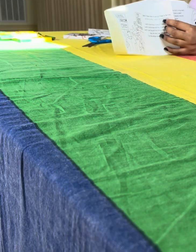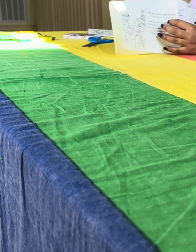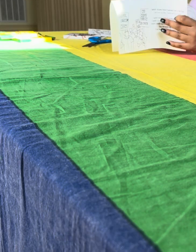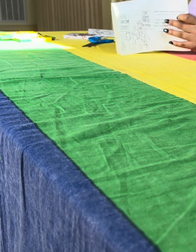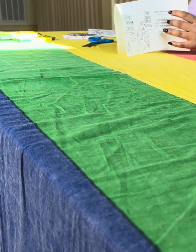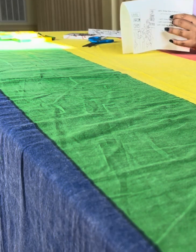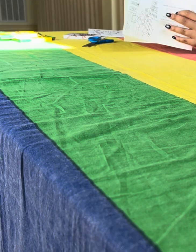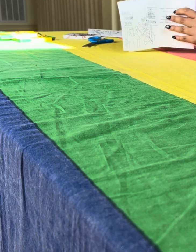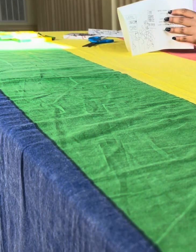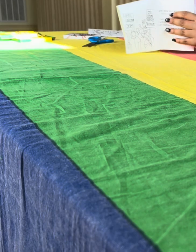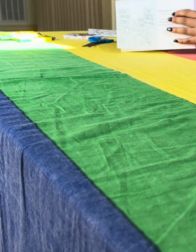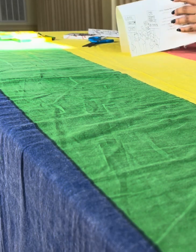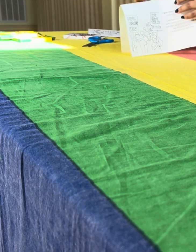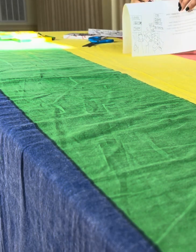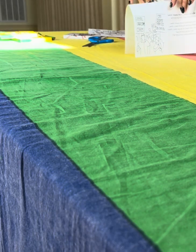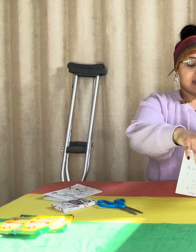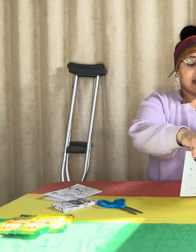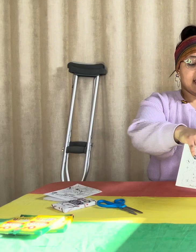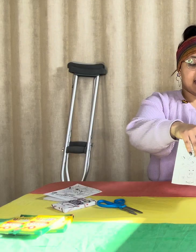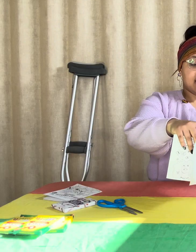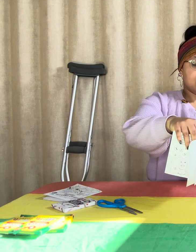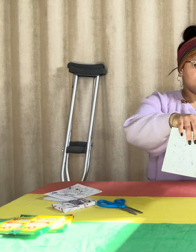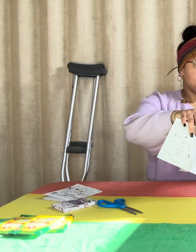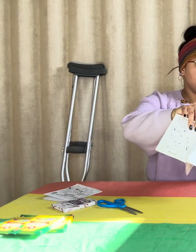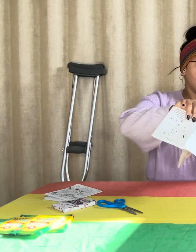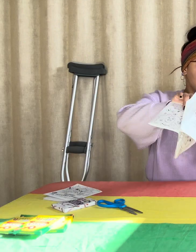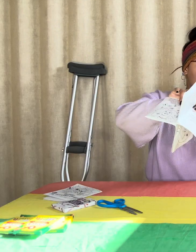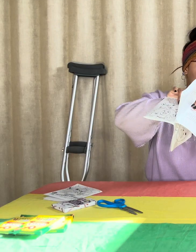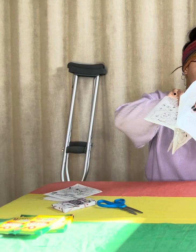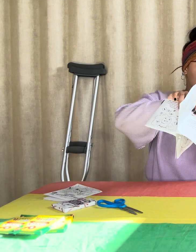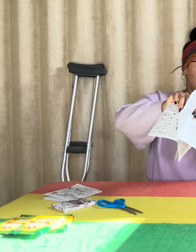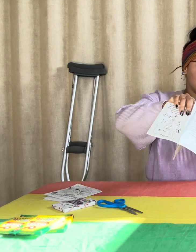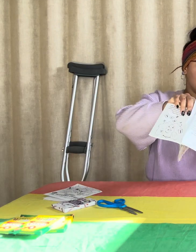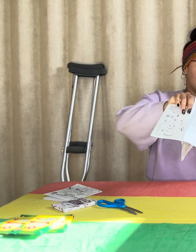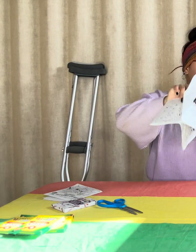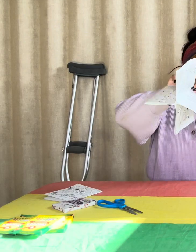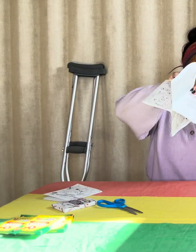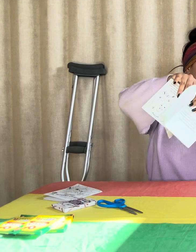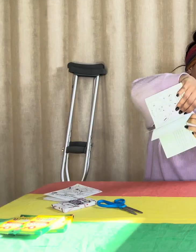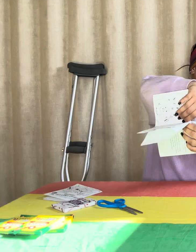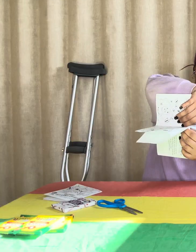Like it's a little... BARB: It's like a little diamond. KAMIAH: Yeah! And then you can kind of make... Looks like